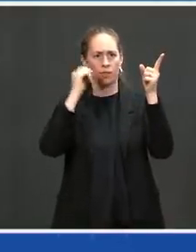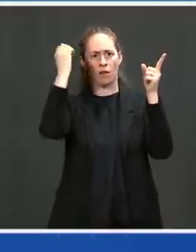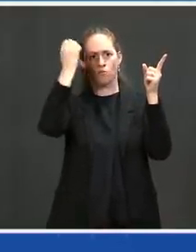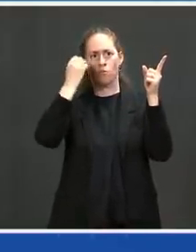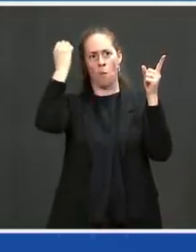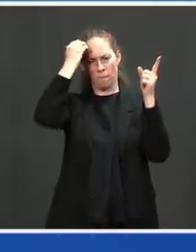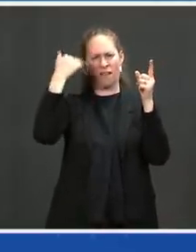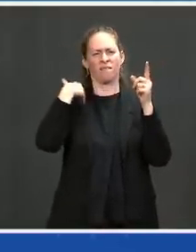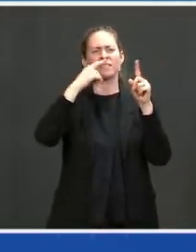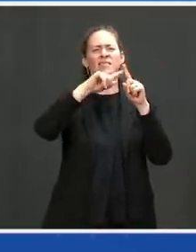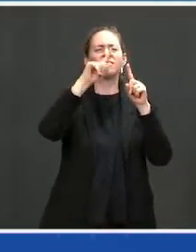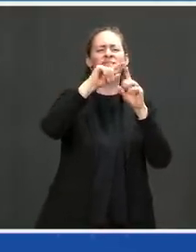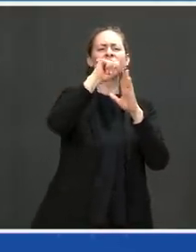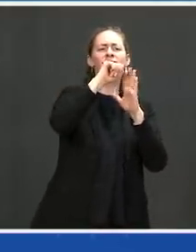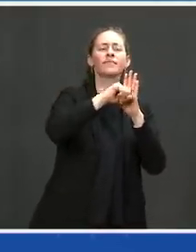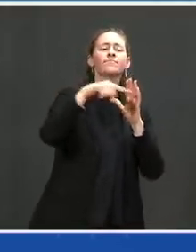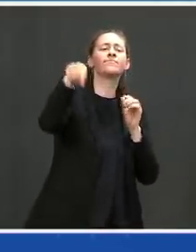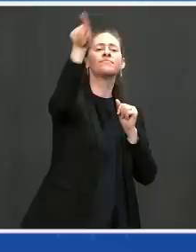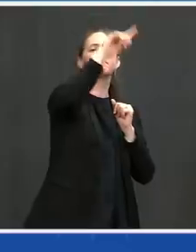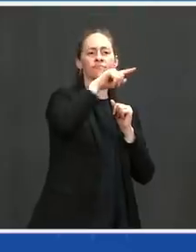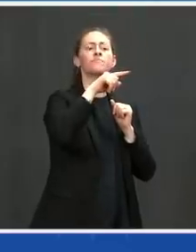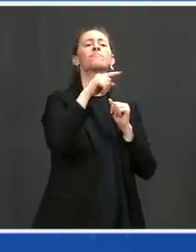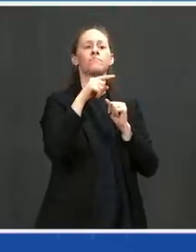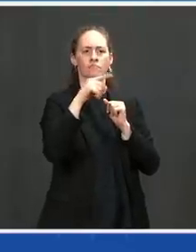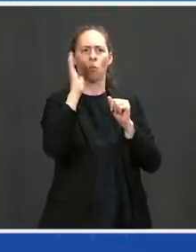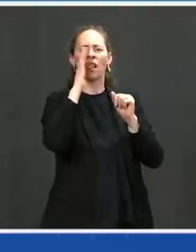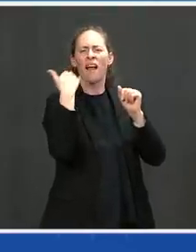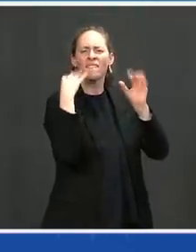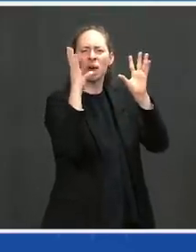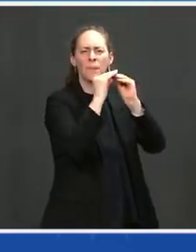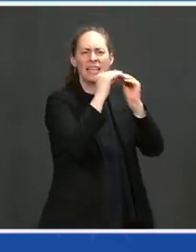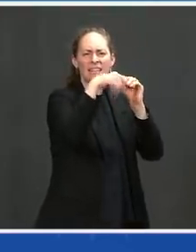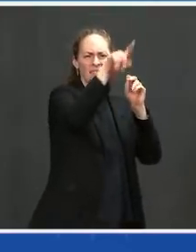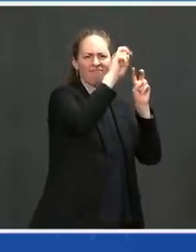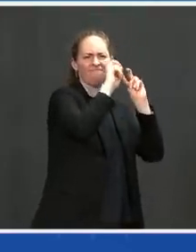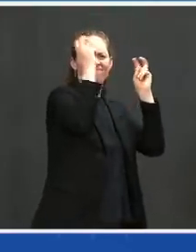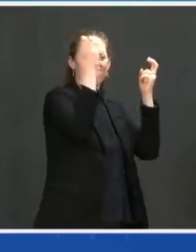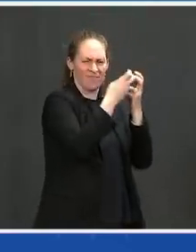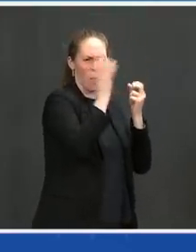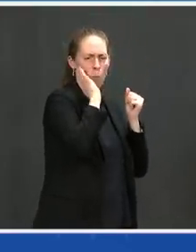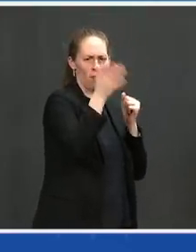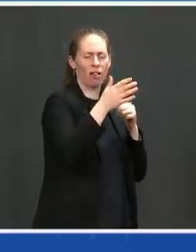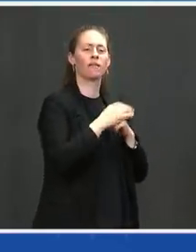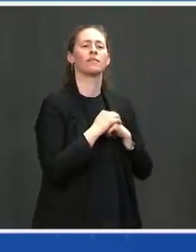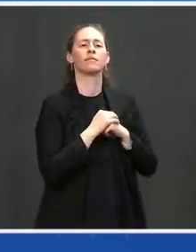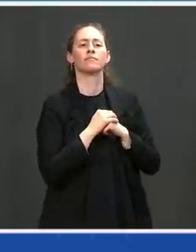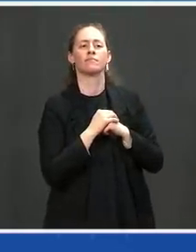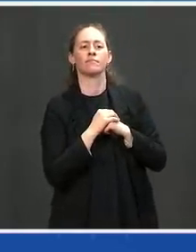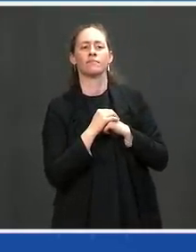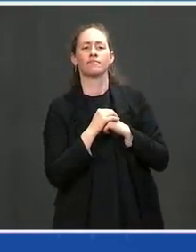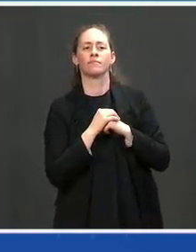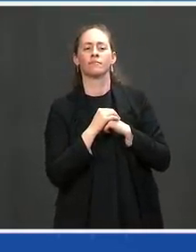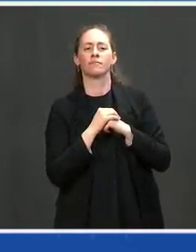I don't know the exact time. And earlier this month -- and apparently it got the Chinese's attention;